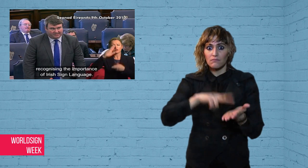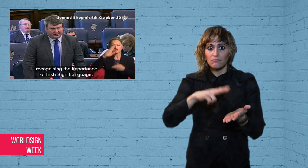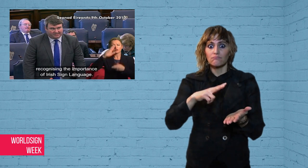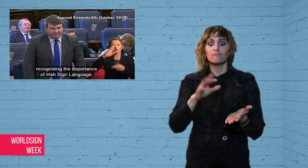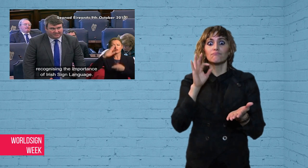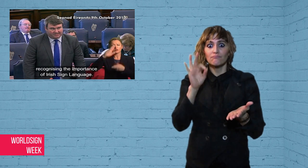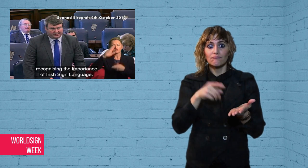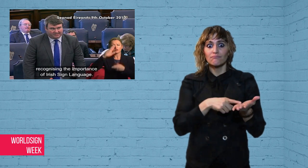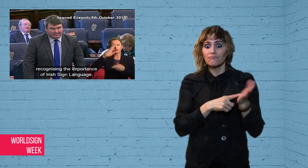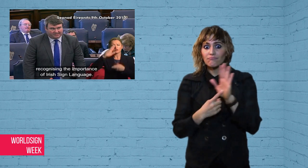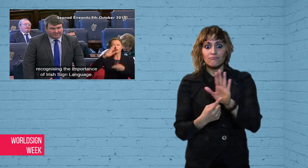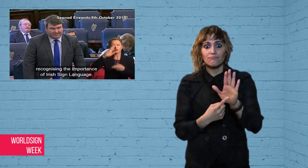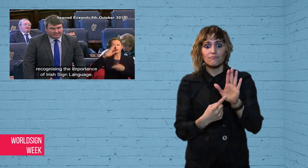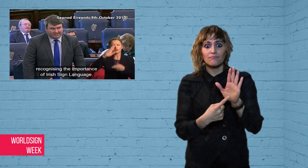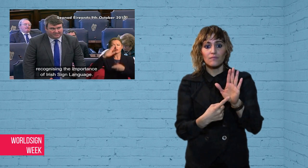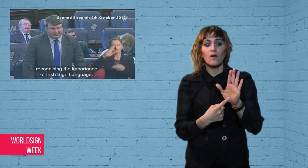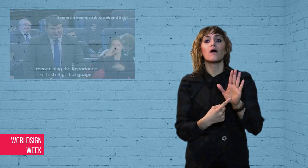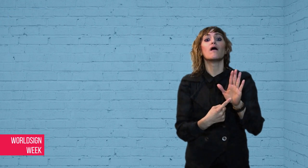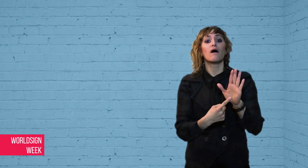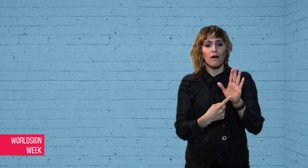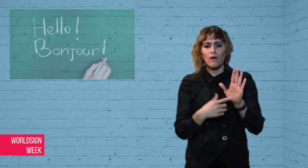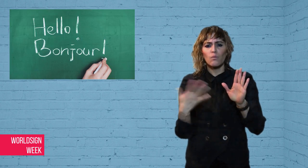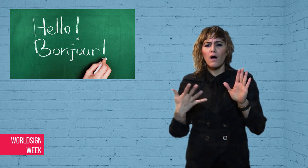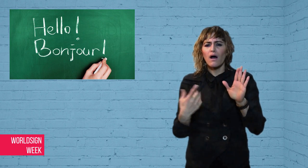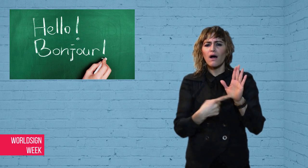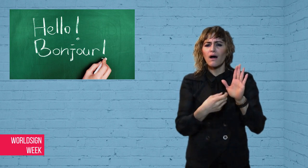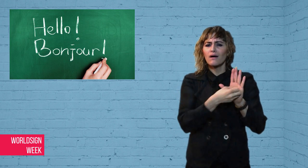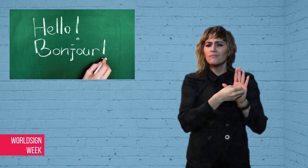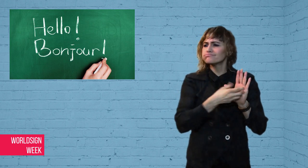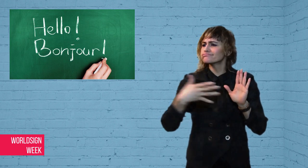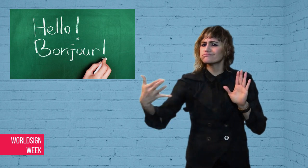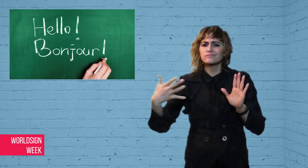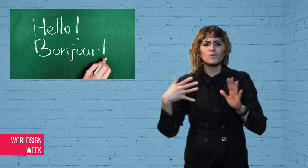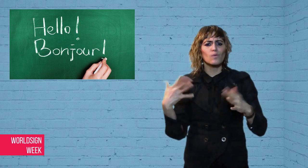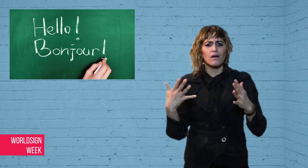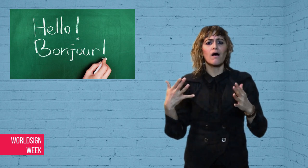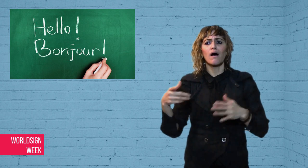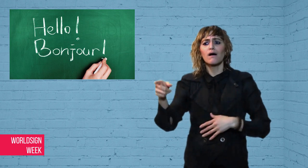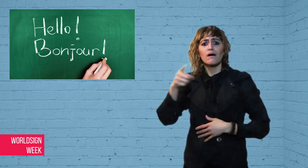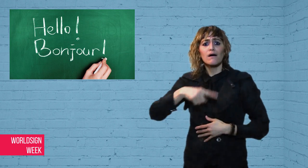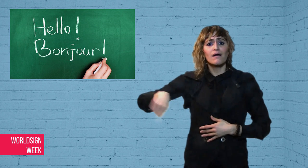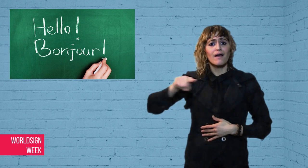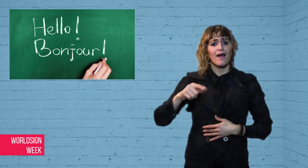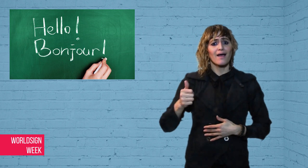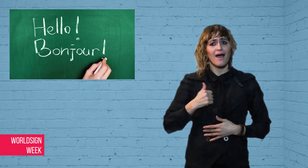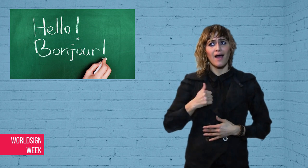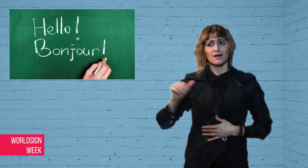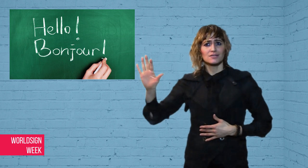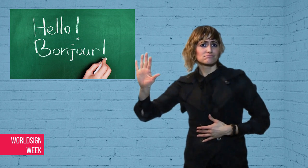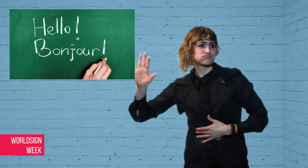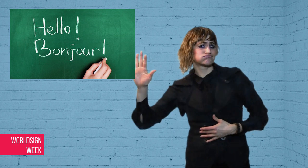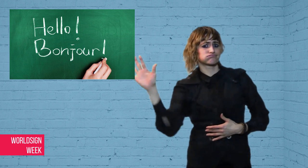If this law gets passed, it would mean